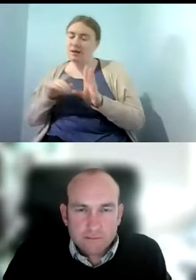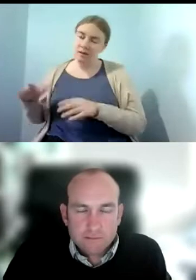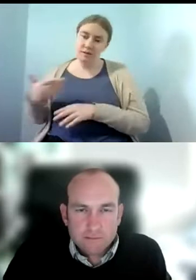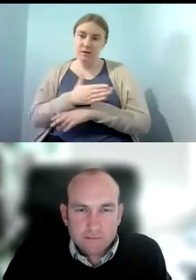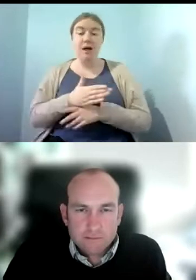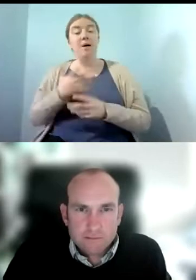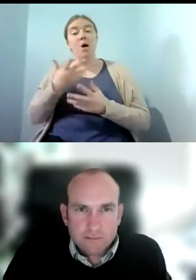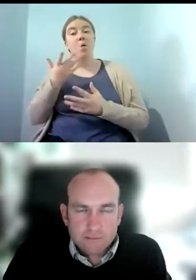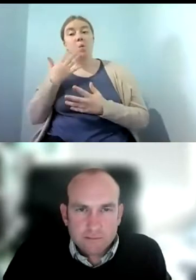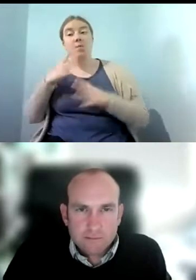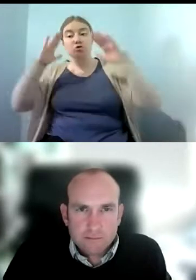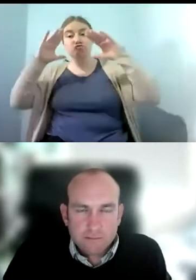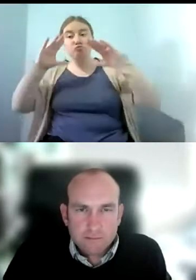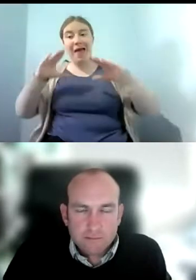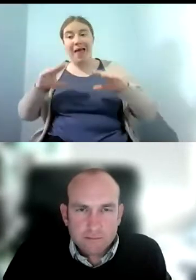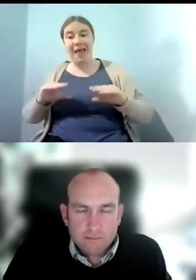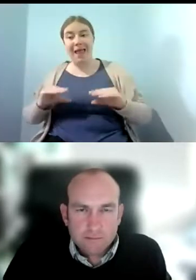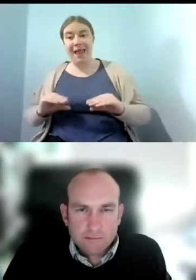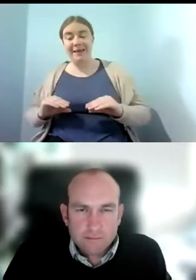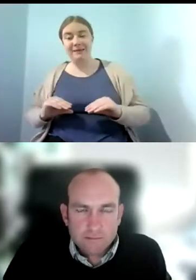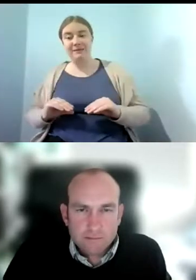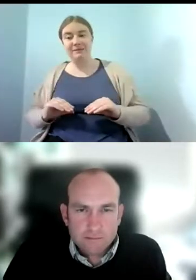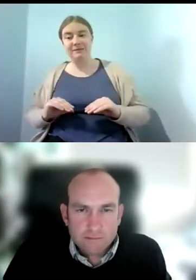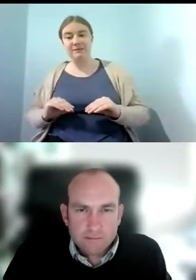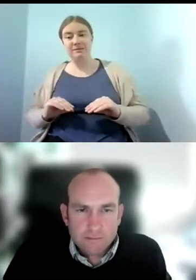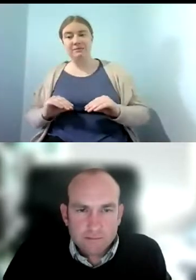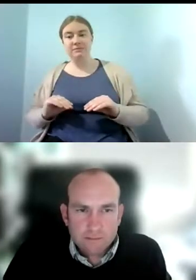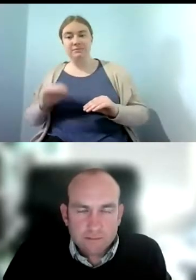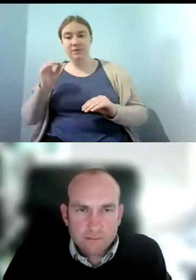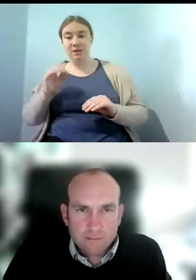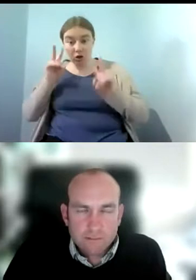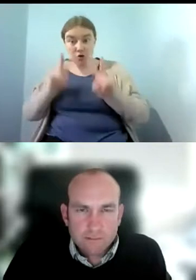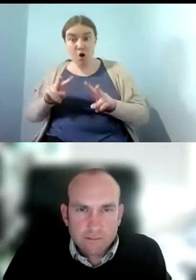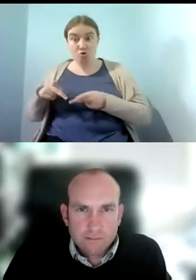just commissioning it was drained down a number of times we saw a river lamprey uh in the bottom of